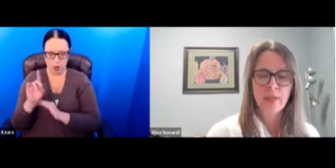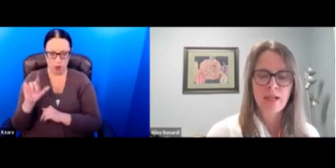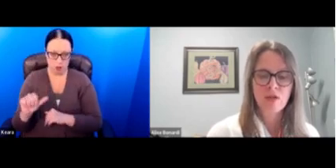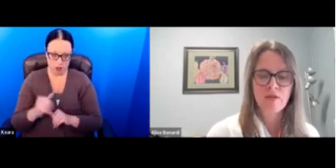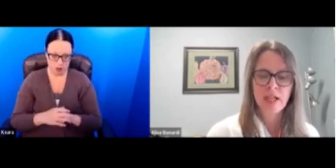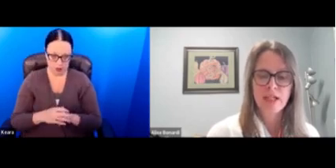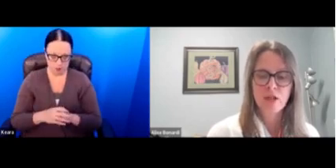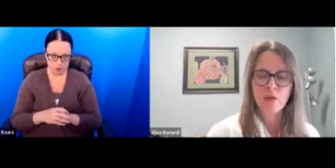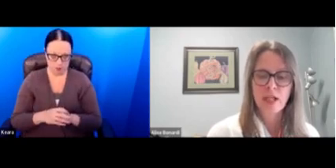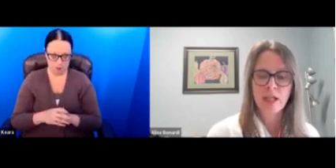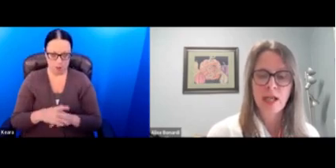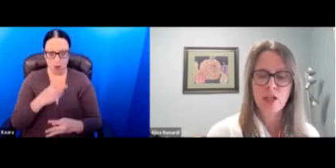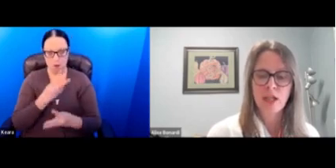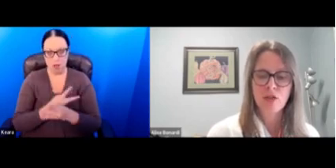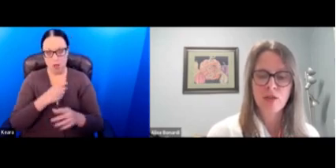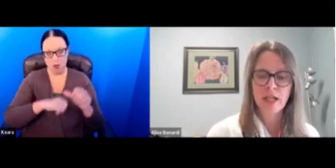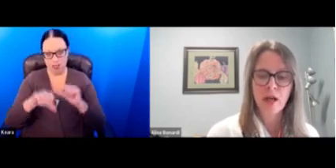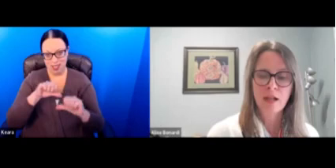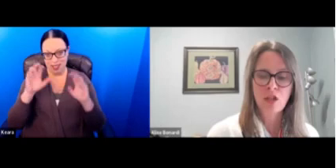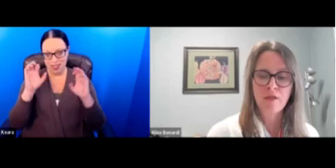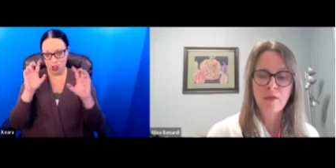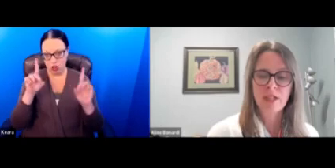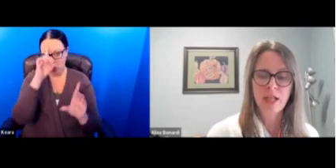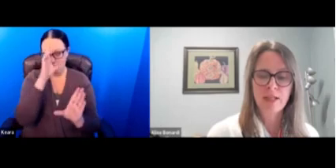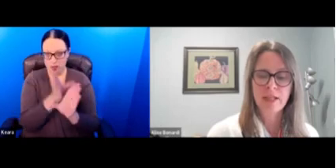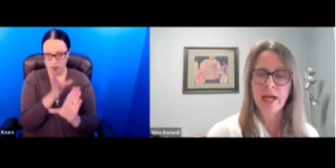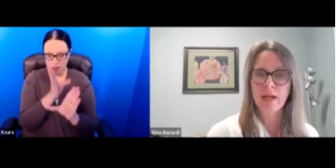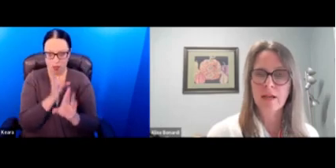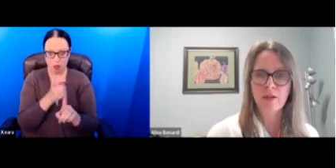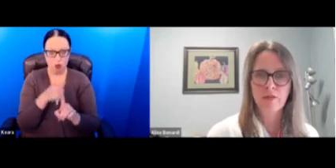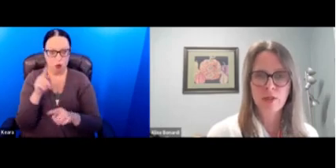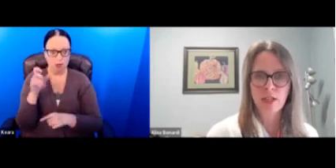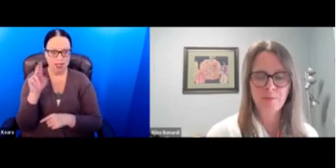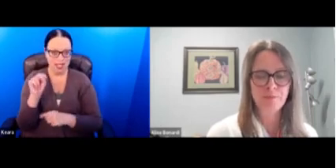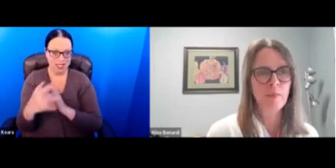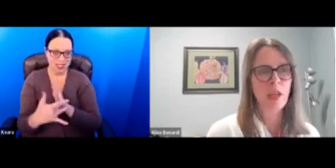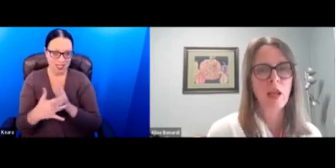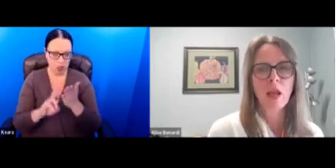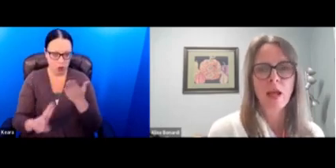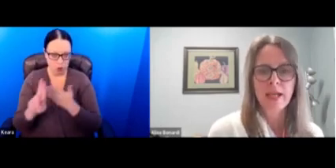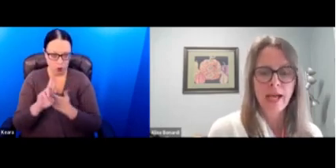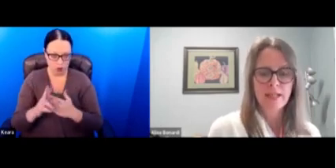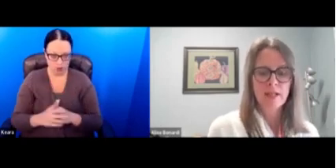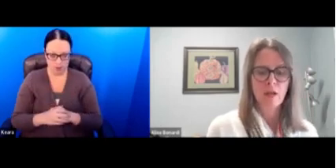has a Master's of Science degree in educational psychology from Tennessee Tech University. Next,